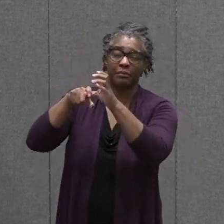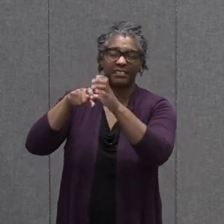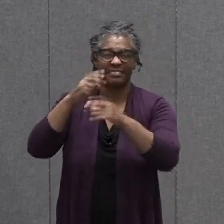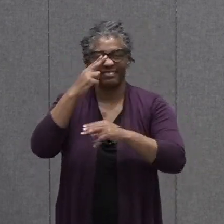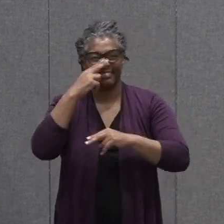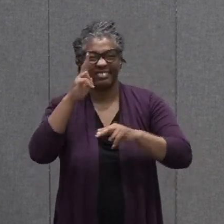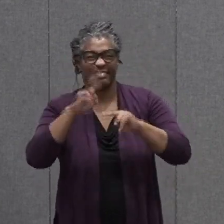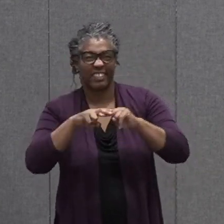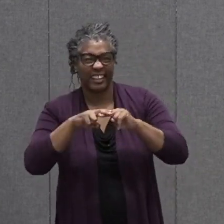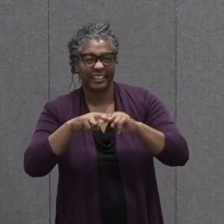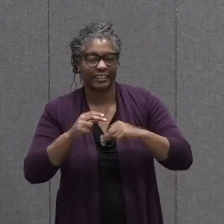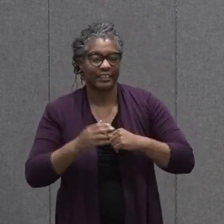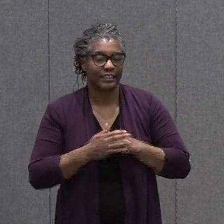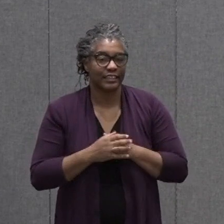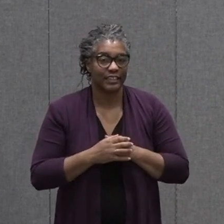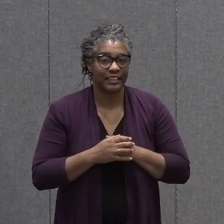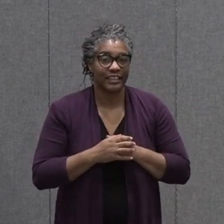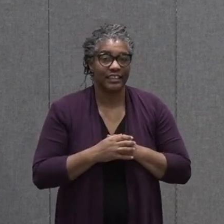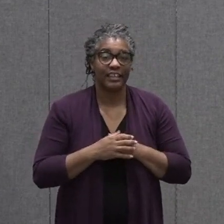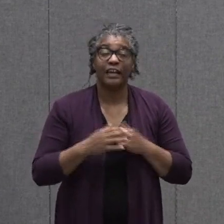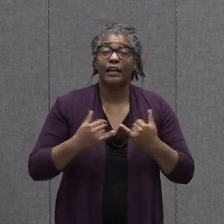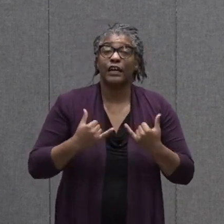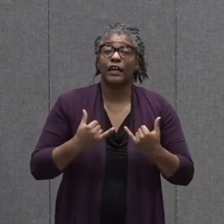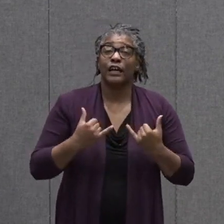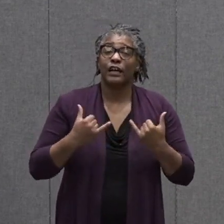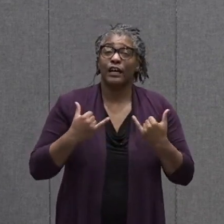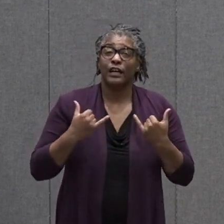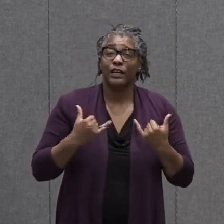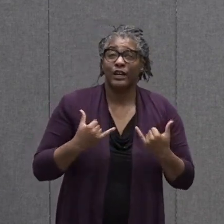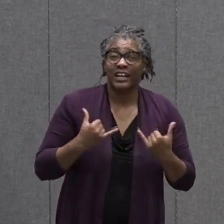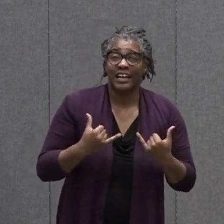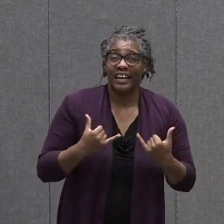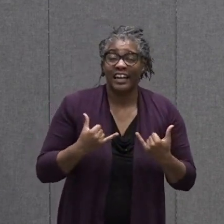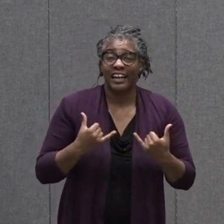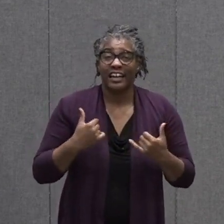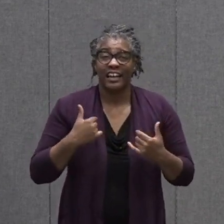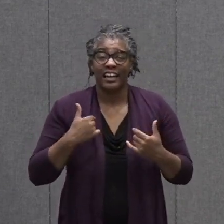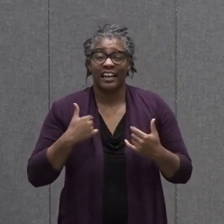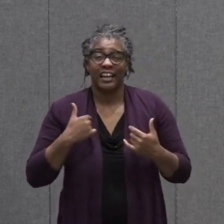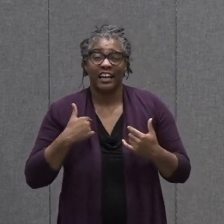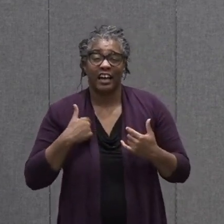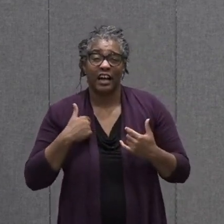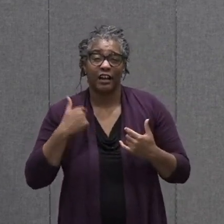that go really well together. And I visualized what it looks like